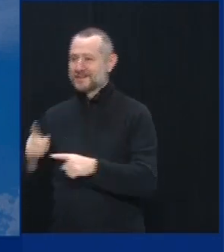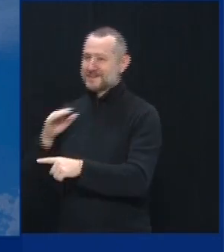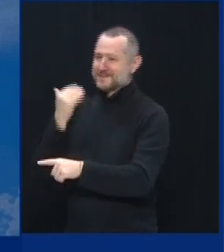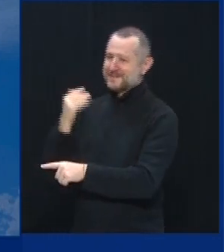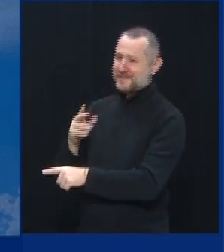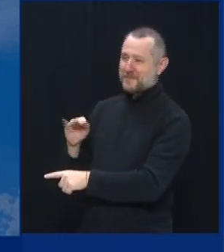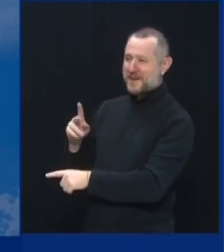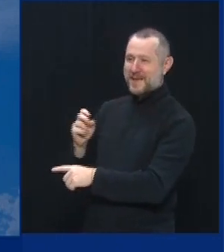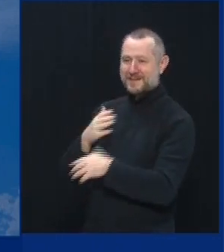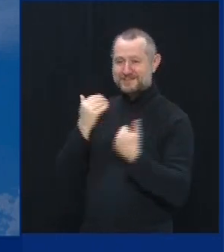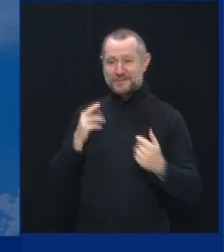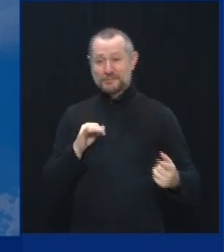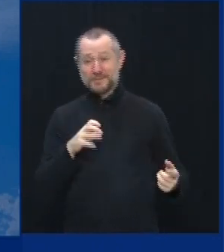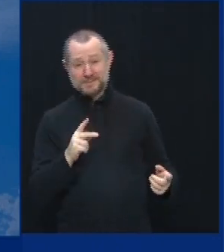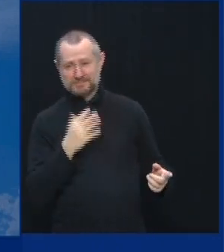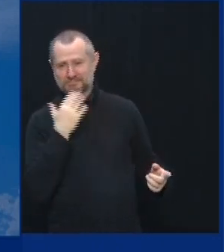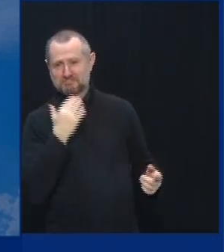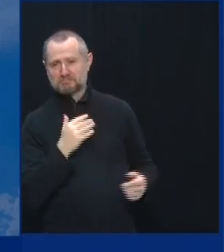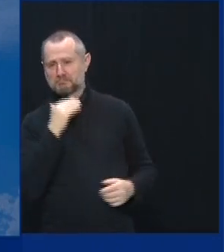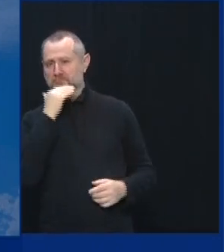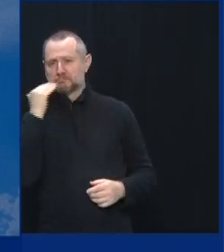LOOK AT HOW HEALTHY AND HAPPY